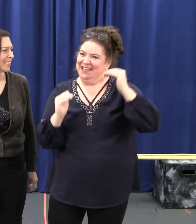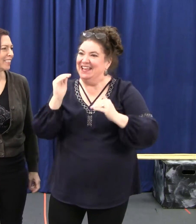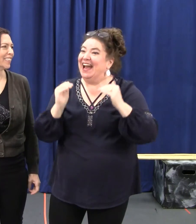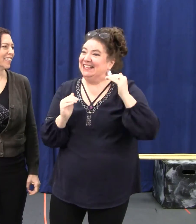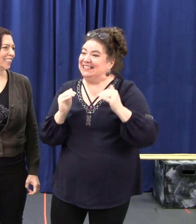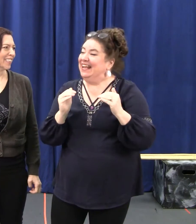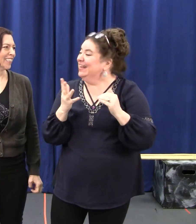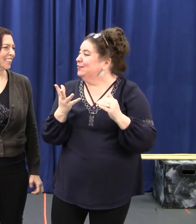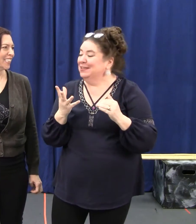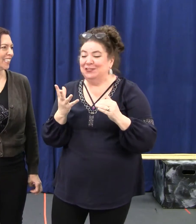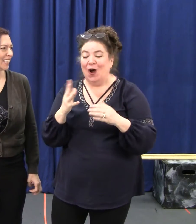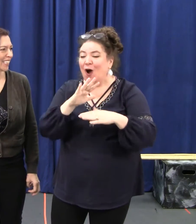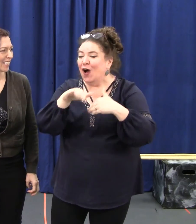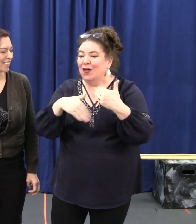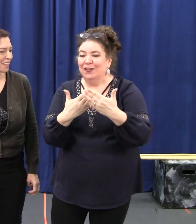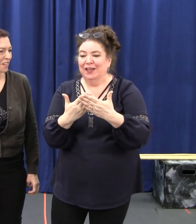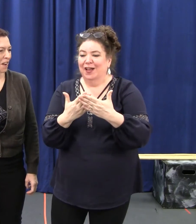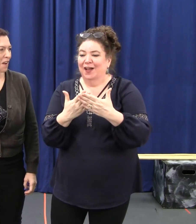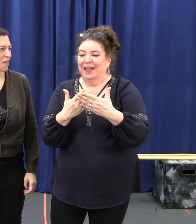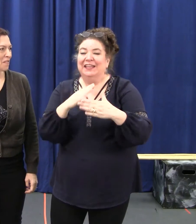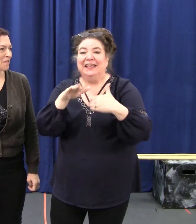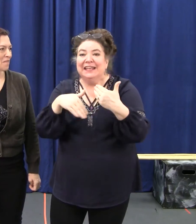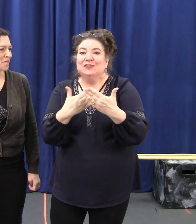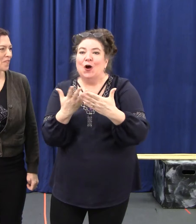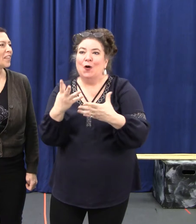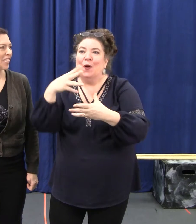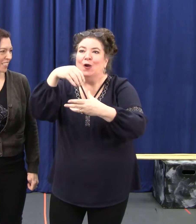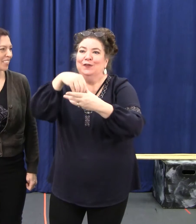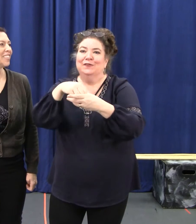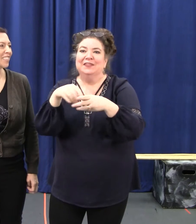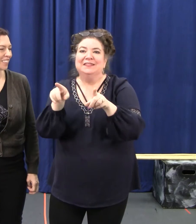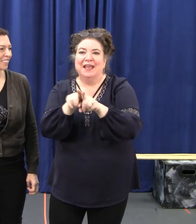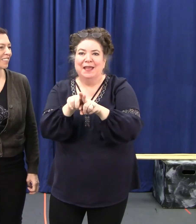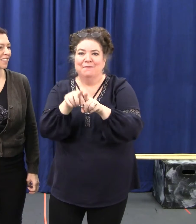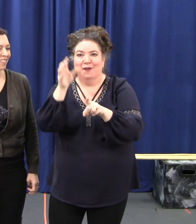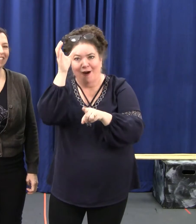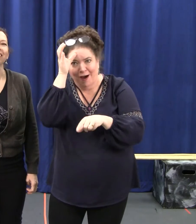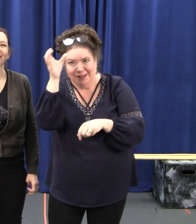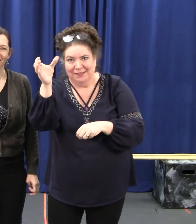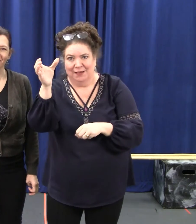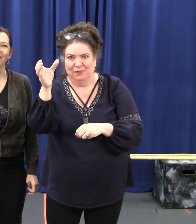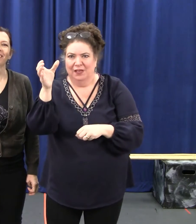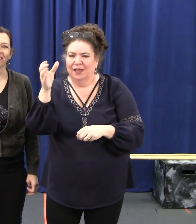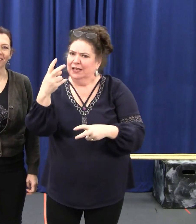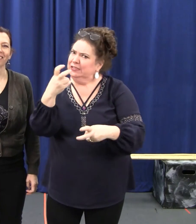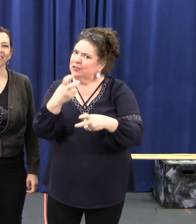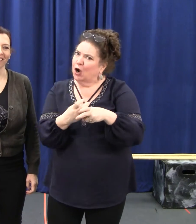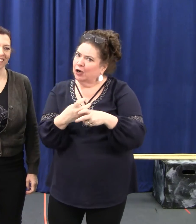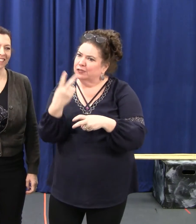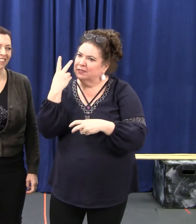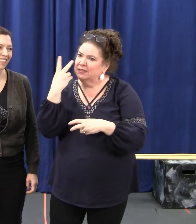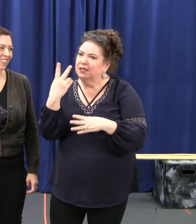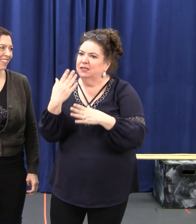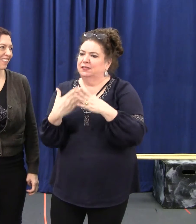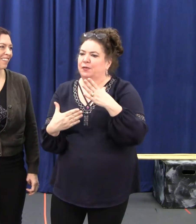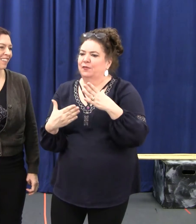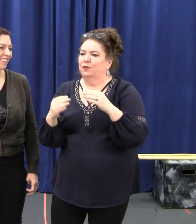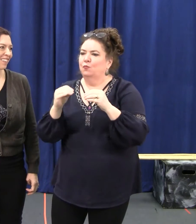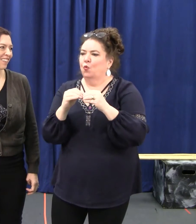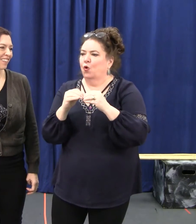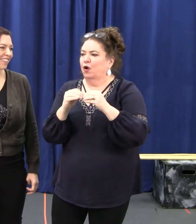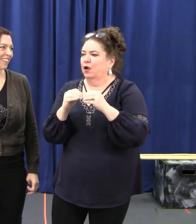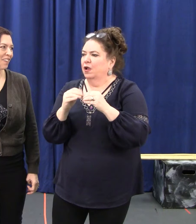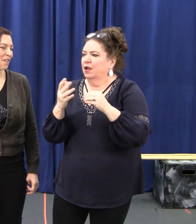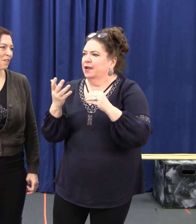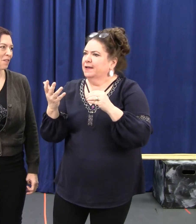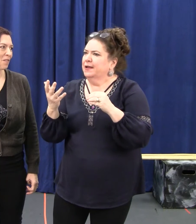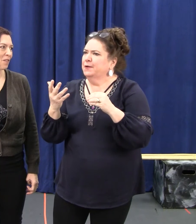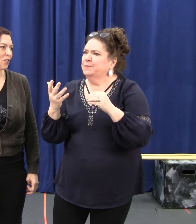Yes! and it's all part of the same concept it's just hard to see some of the more.. (Heather)